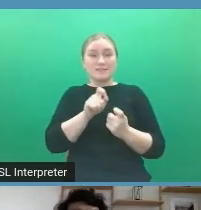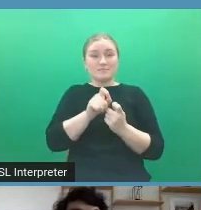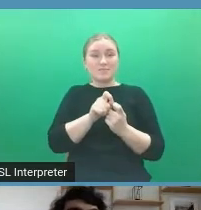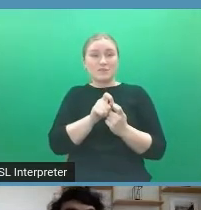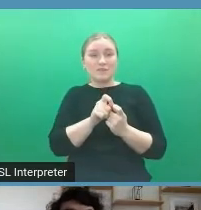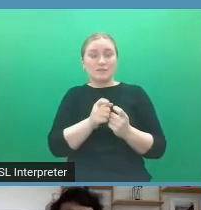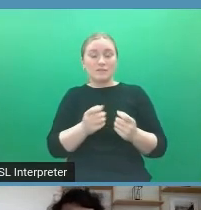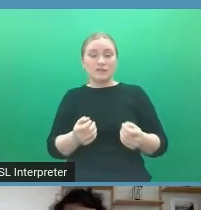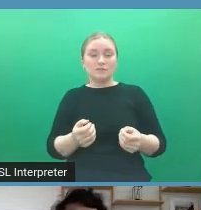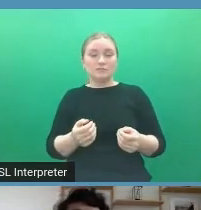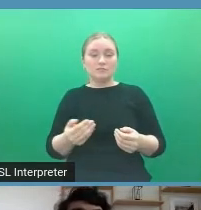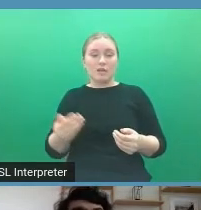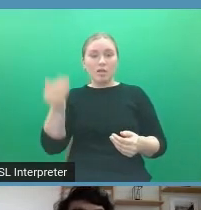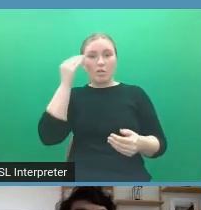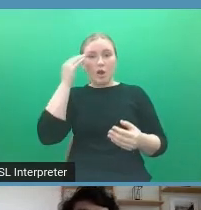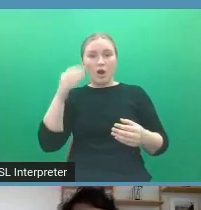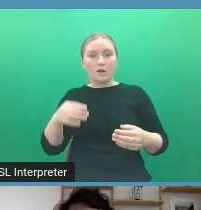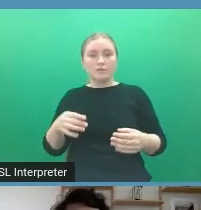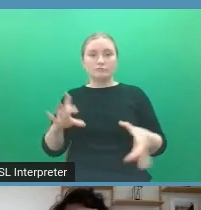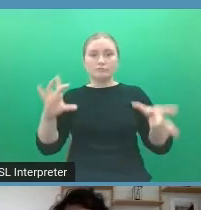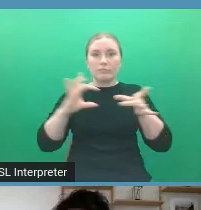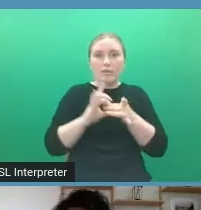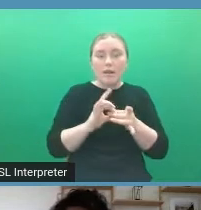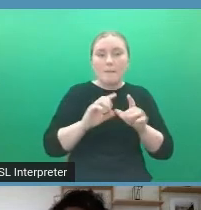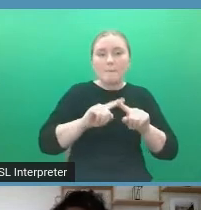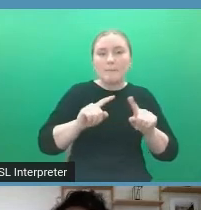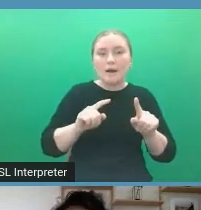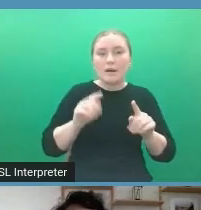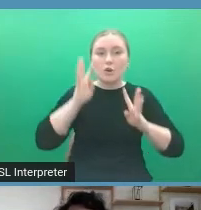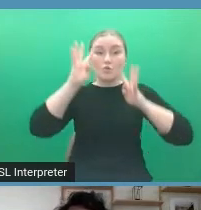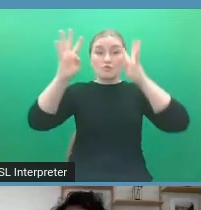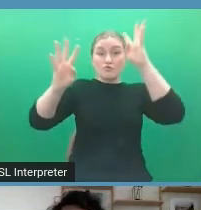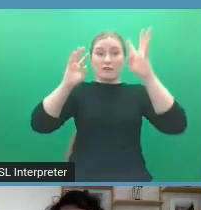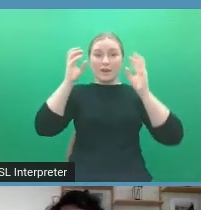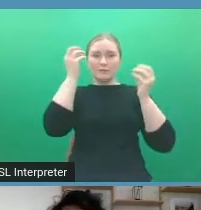display, but if we do think about it creatively like that, we can make a much more inclusive and